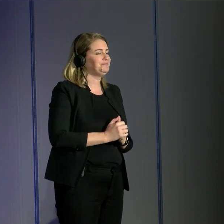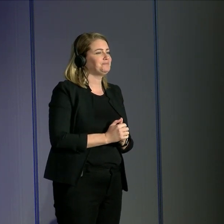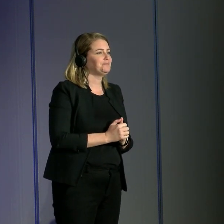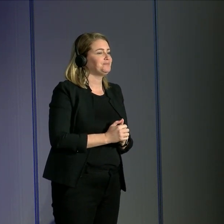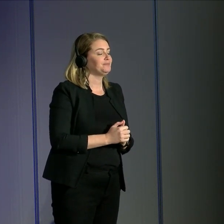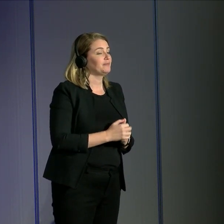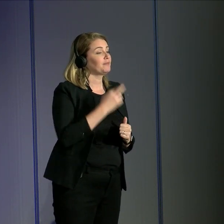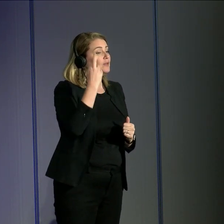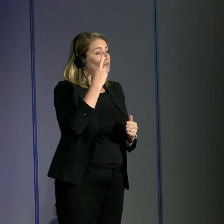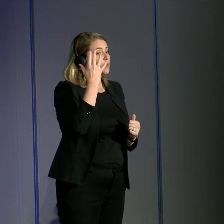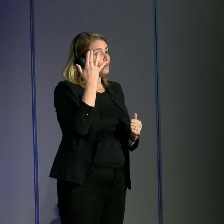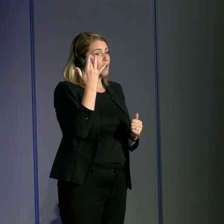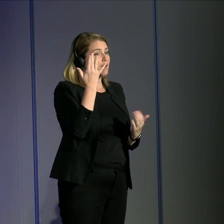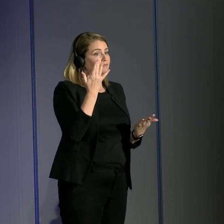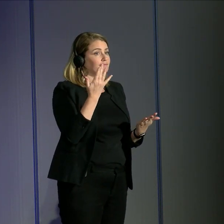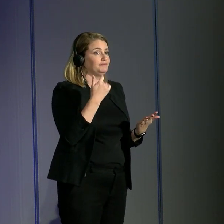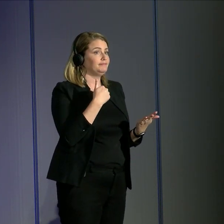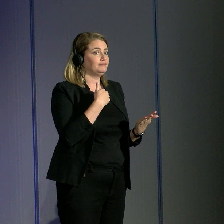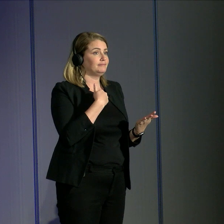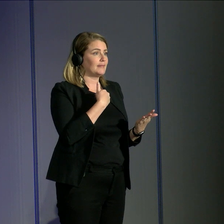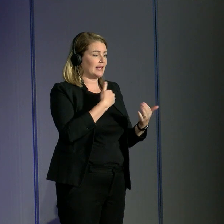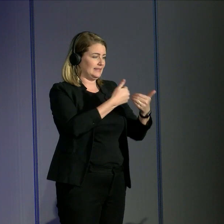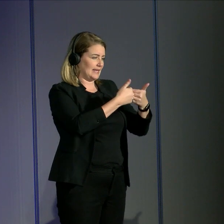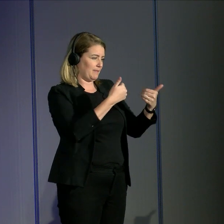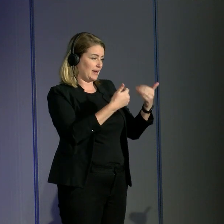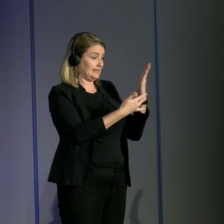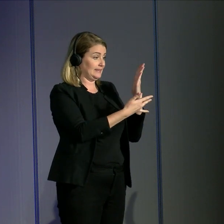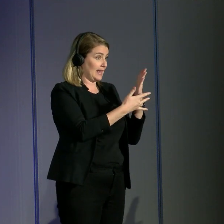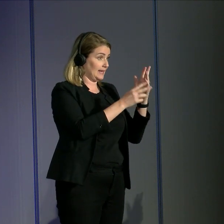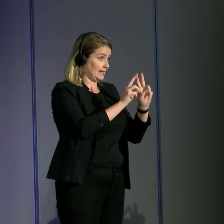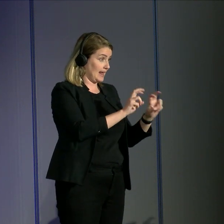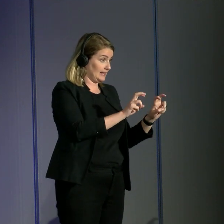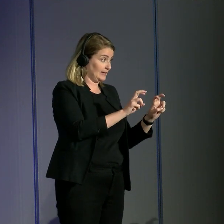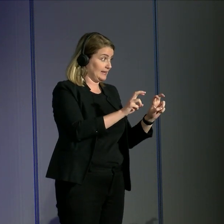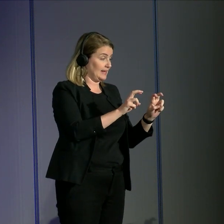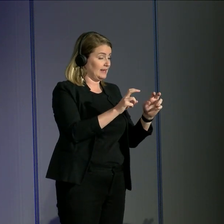And the reason I sort of separate out technical analysis, because the next layer, which is